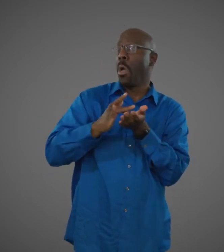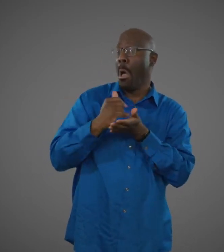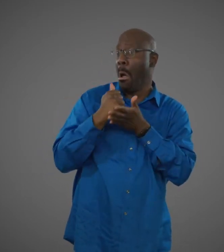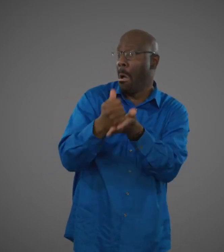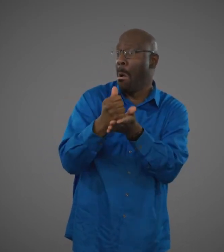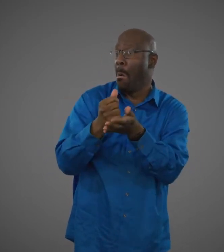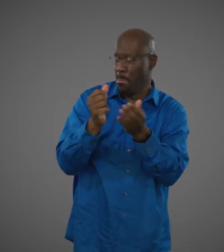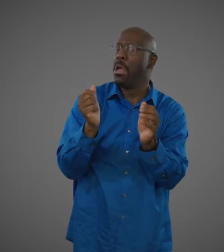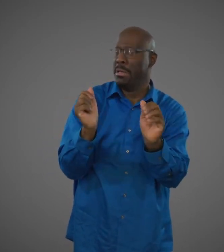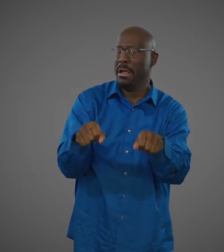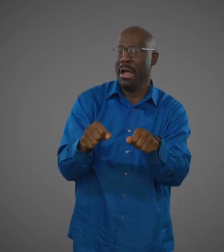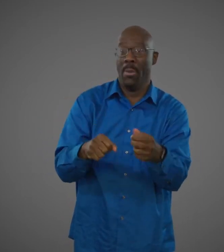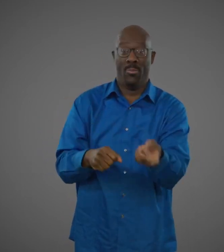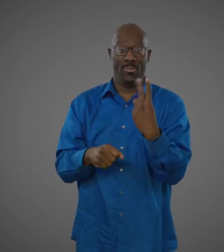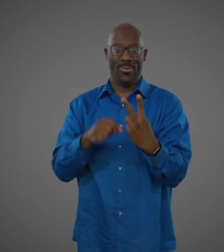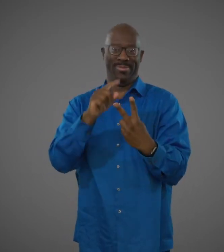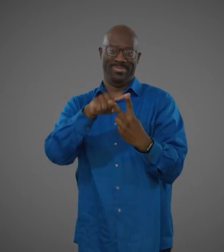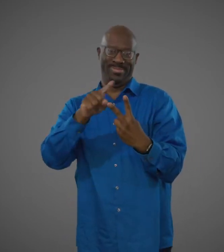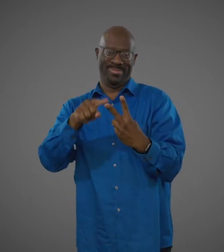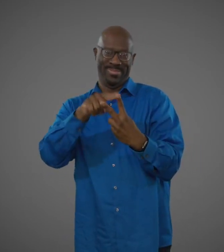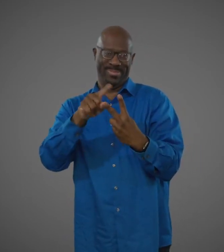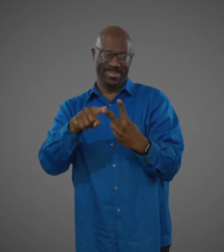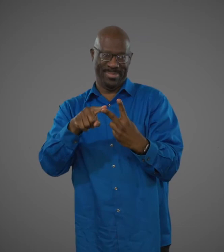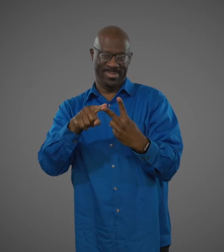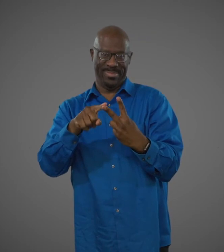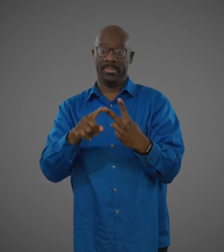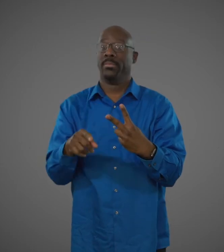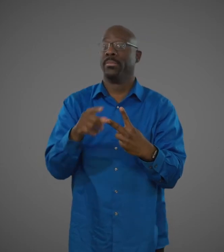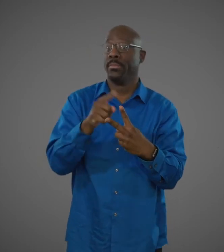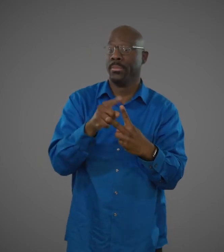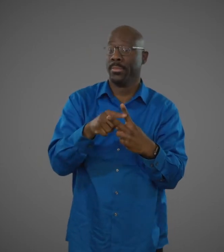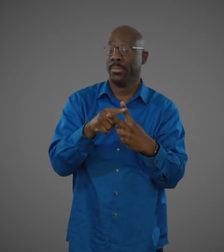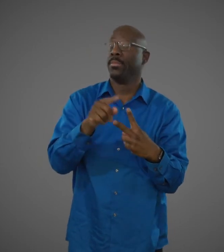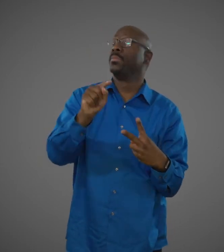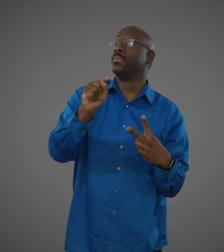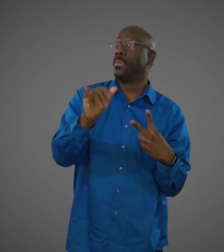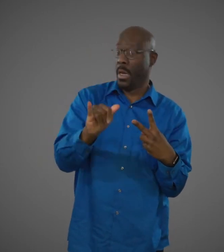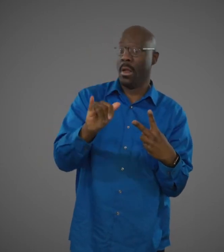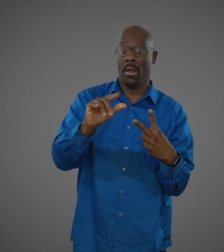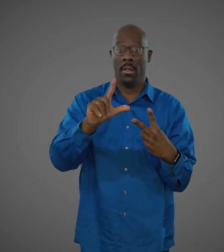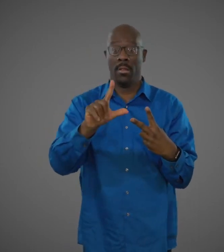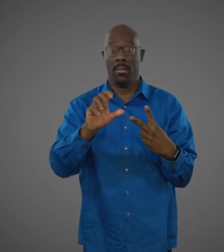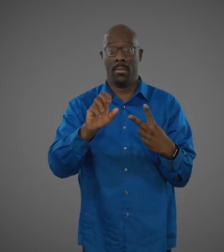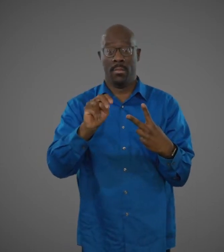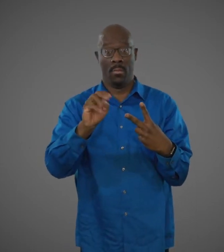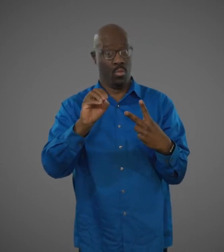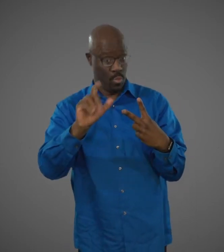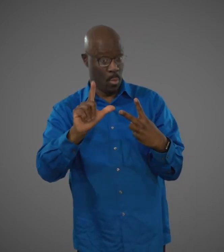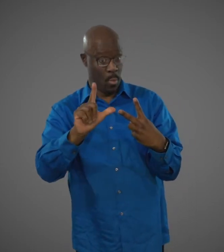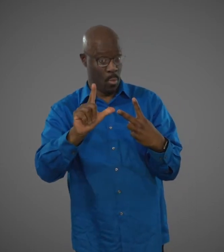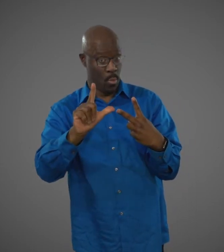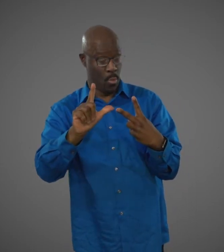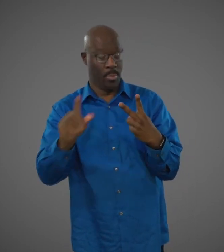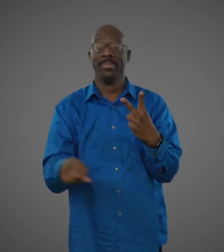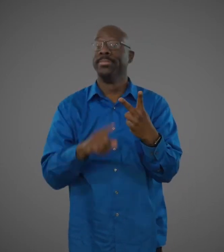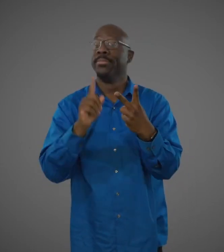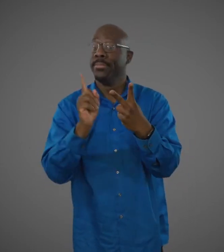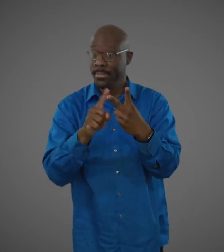The over the counter medicines that you can use are Tylenol and Advil.